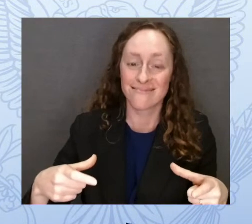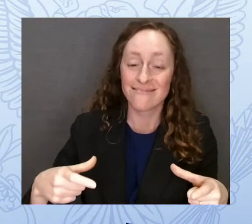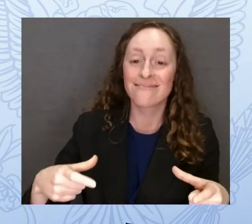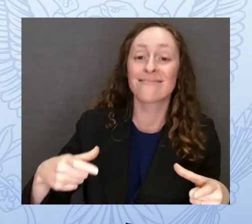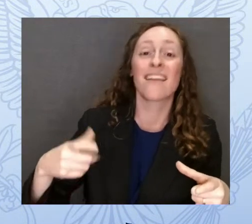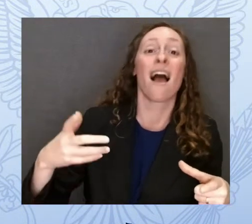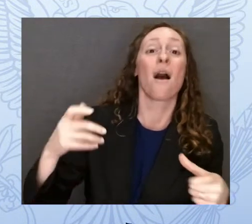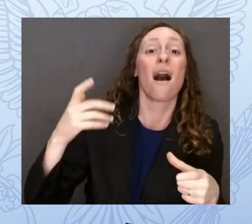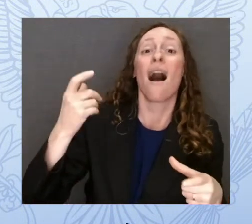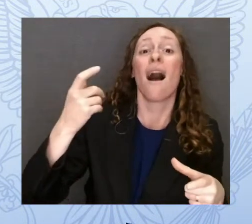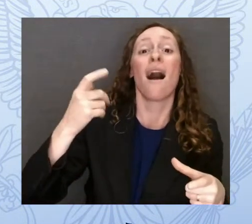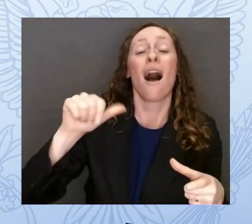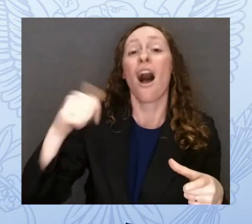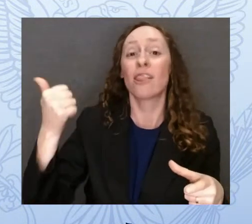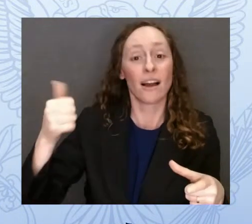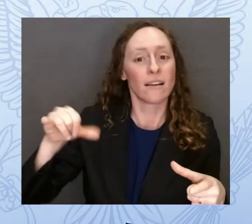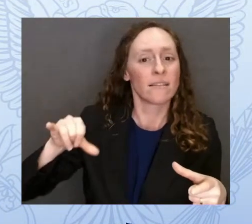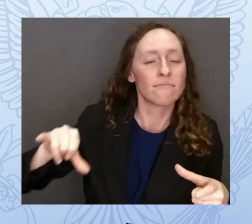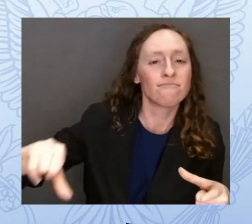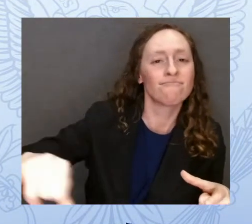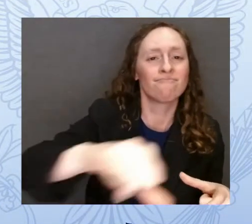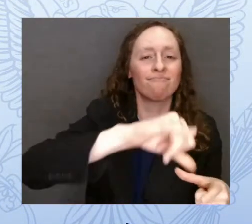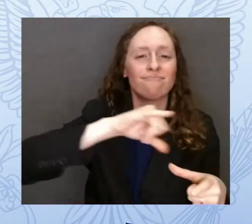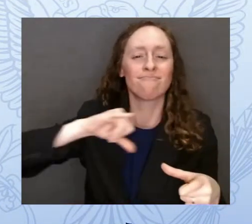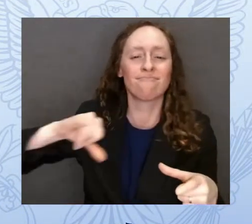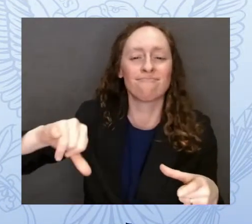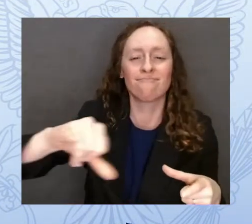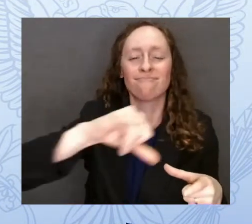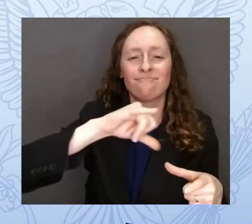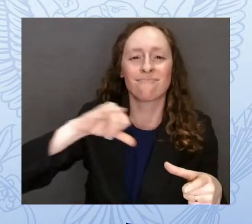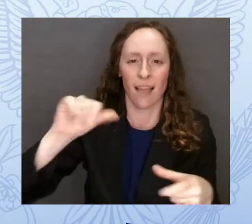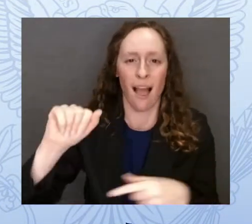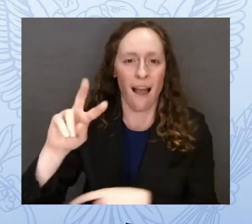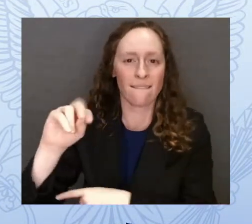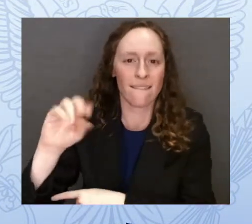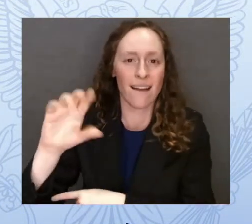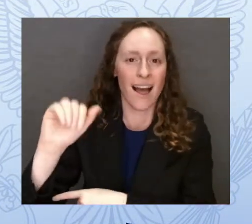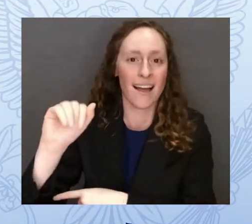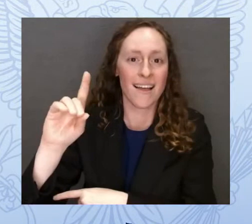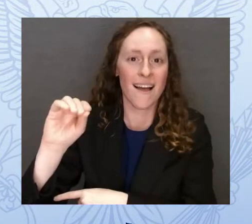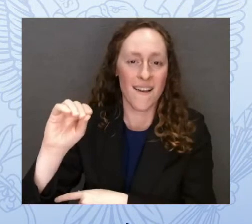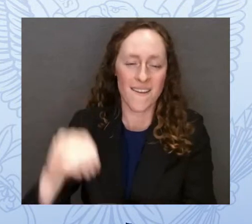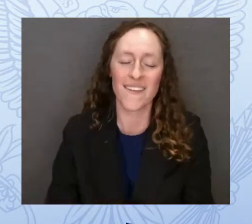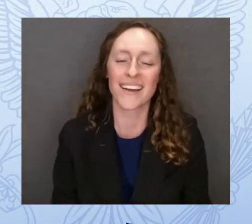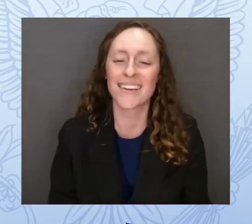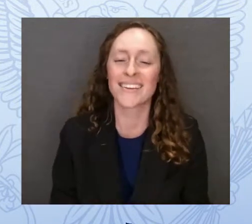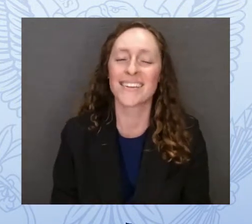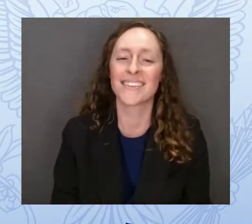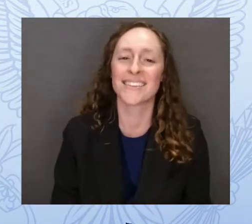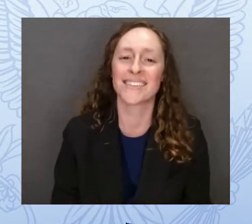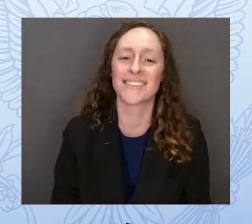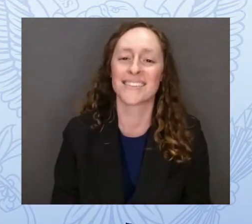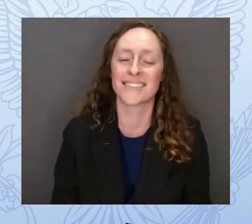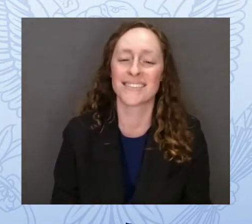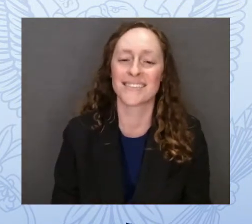So, I'm going to take you to the main course right now. Nina Curtis: Thank you, chef. So I am holding a stuffed portobello mushroom